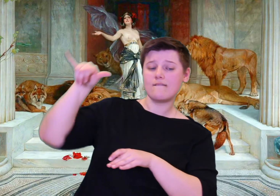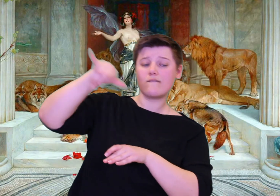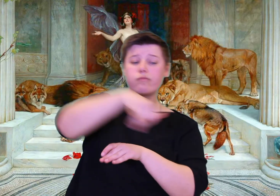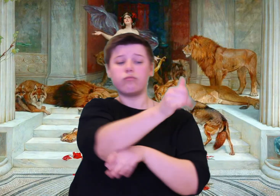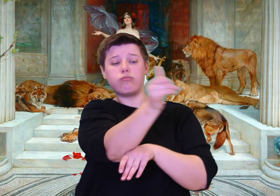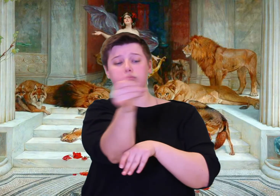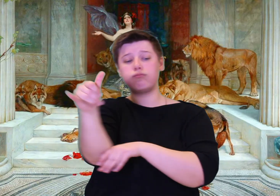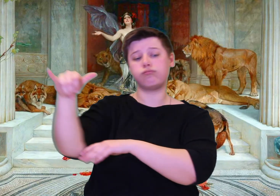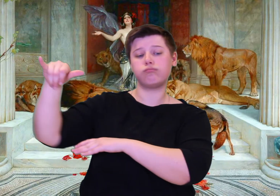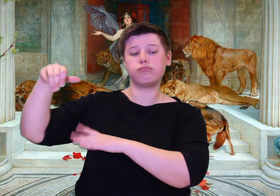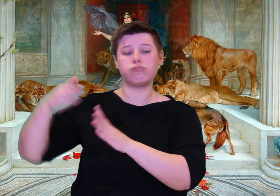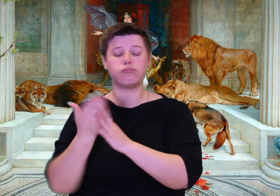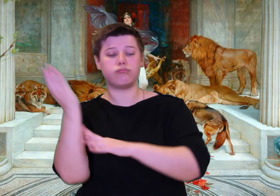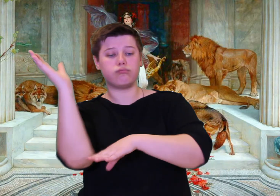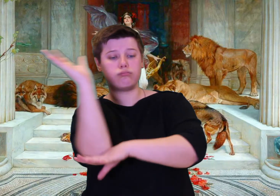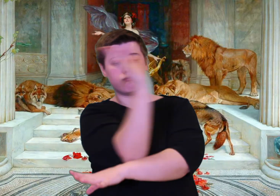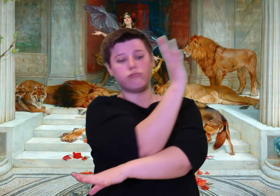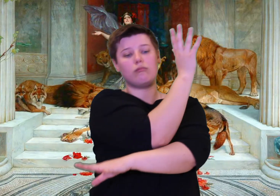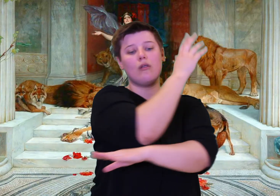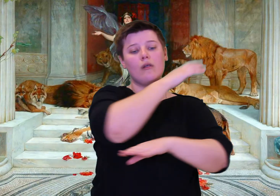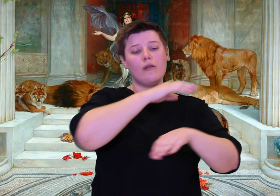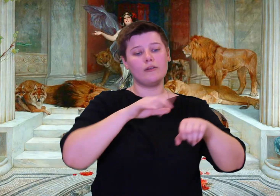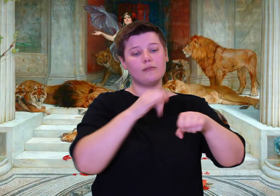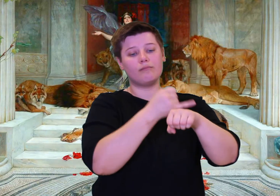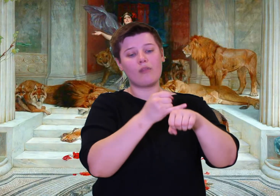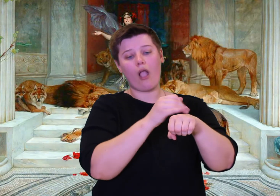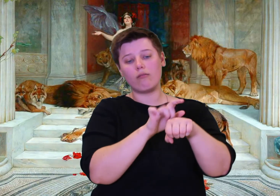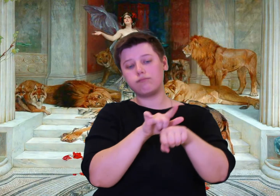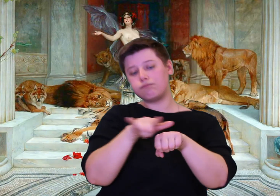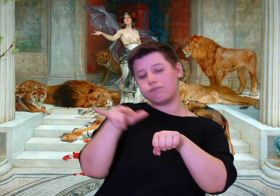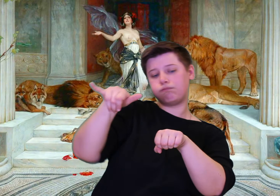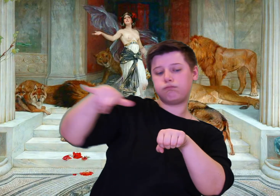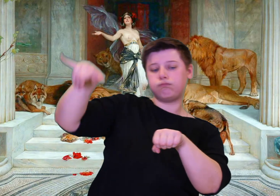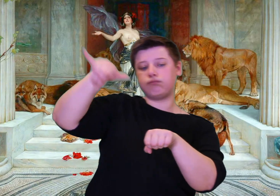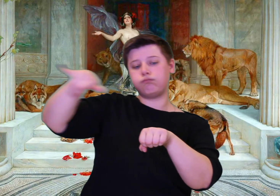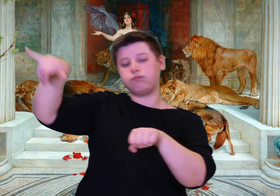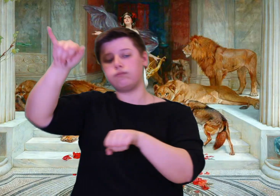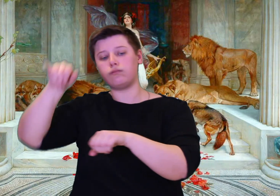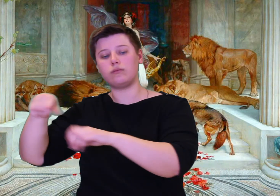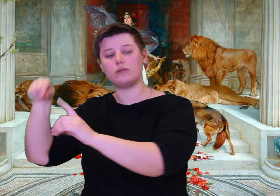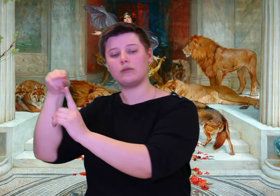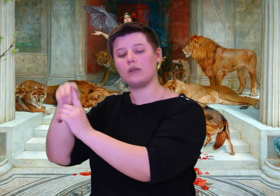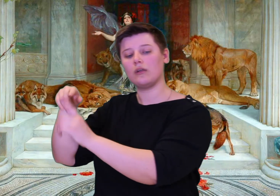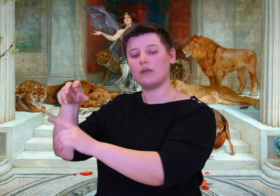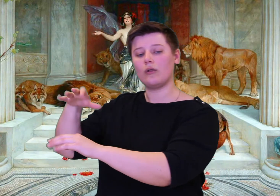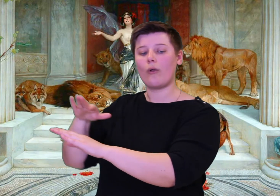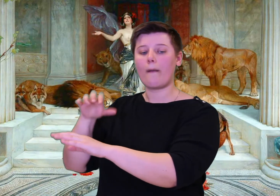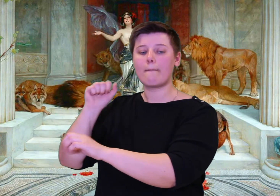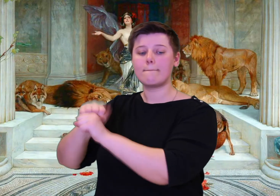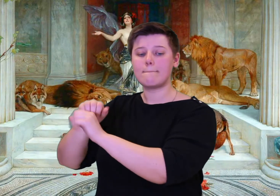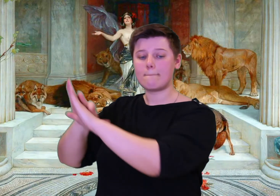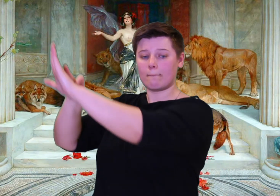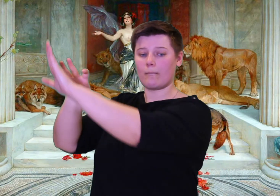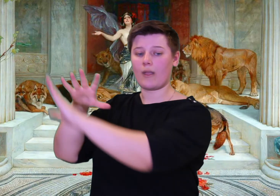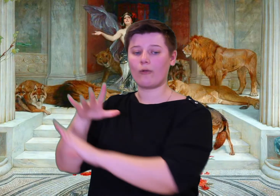for you, or while you have your clothes off she may hurt you, unmanning you.'